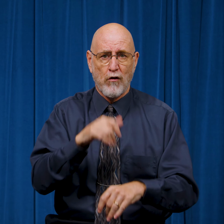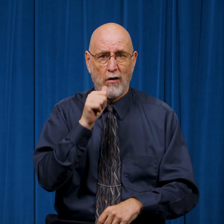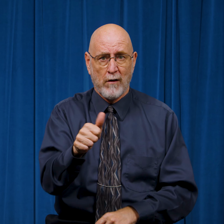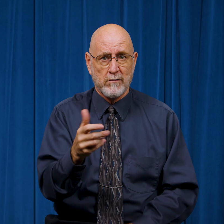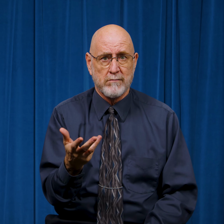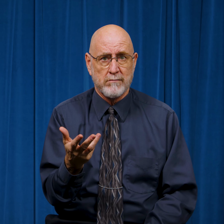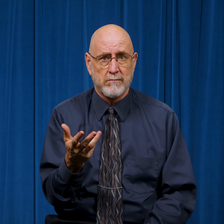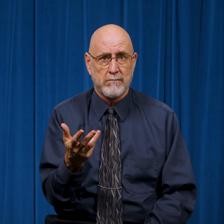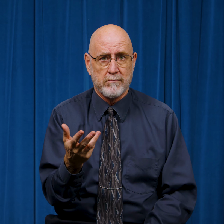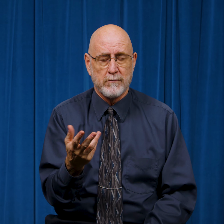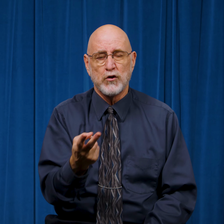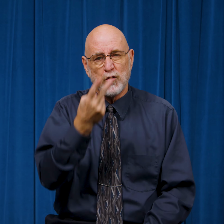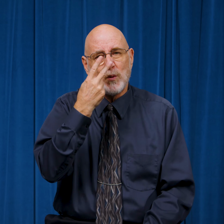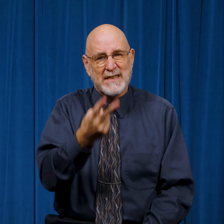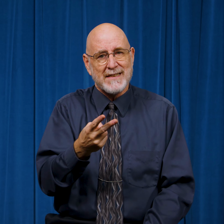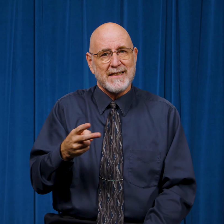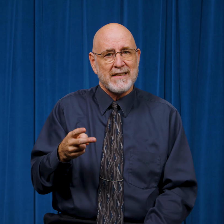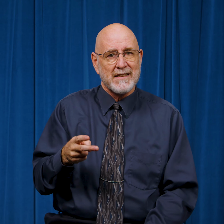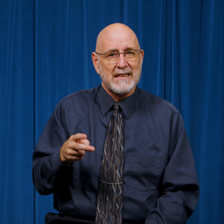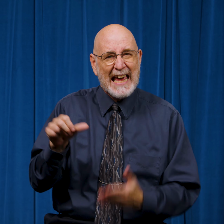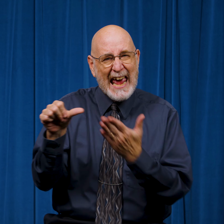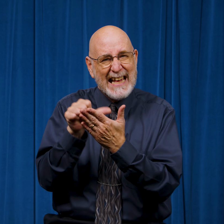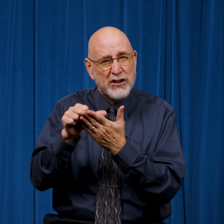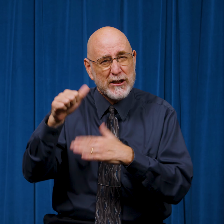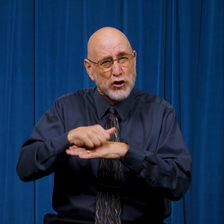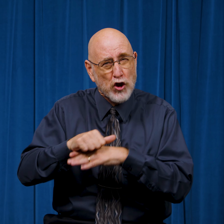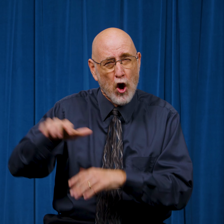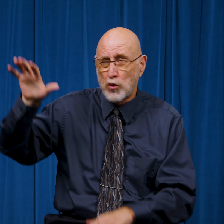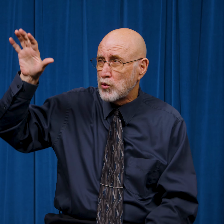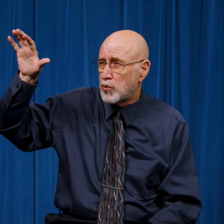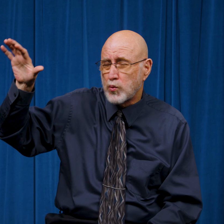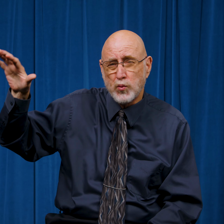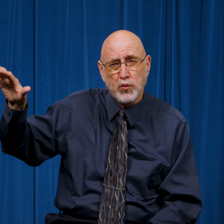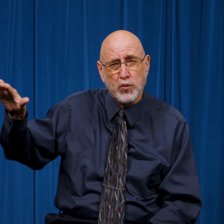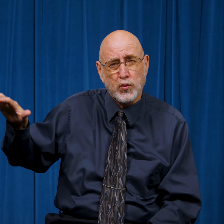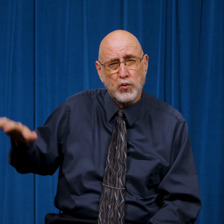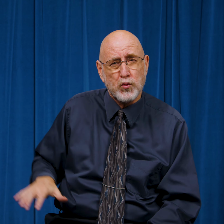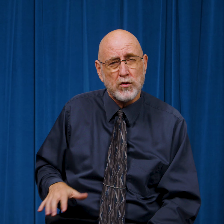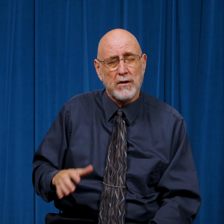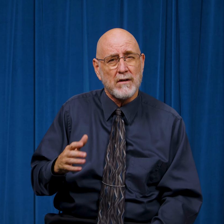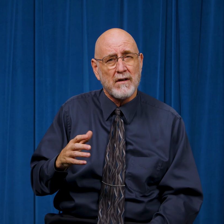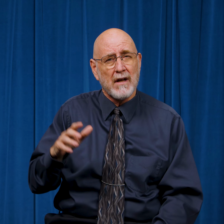So we see etched in stone one of Lincoln's most famous speeches